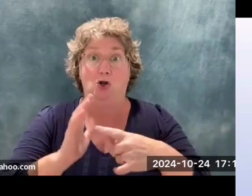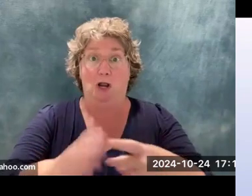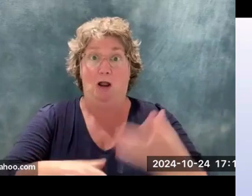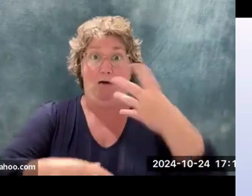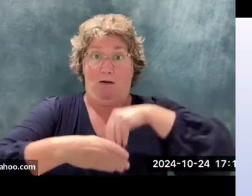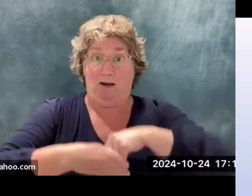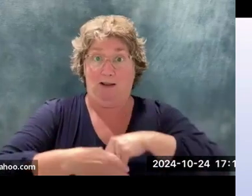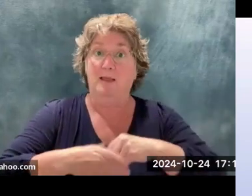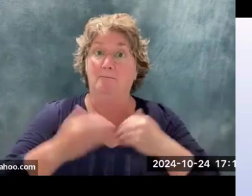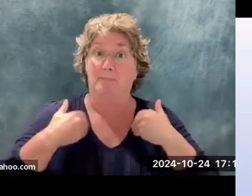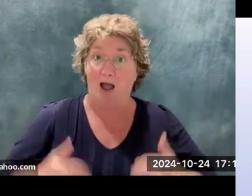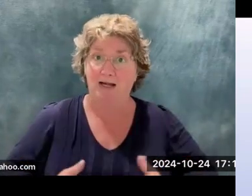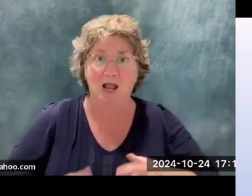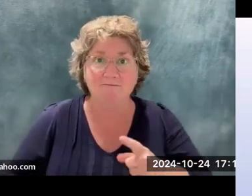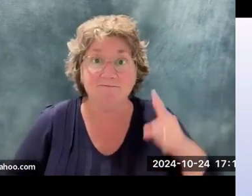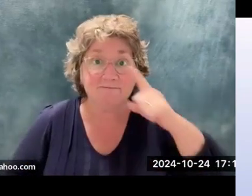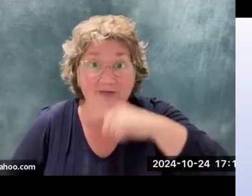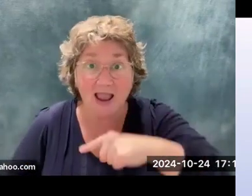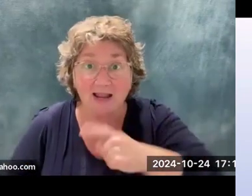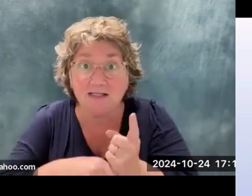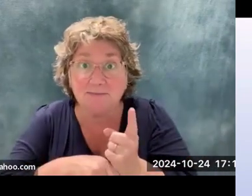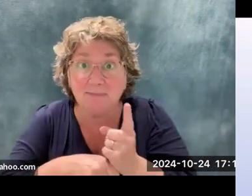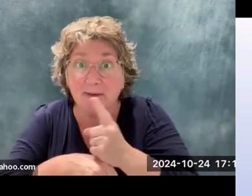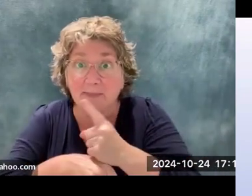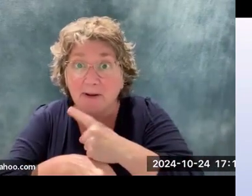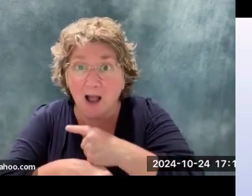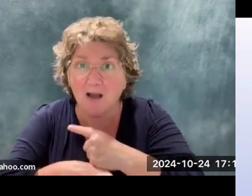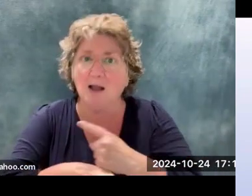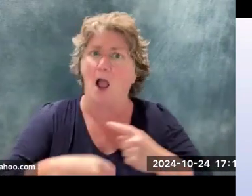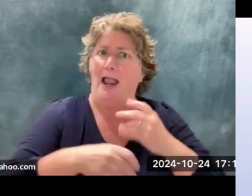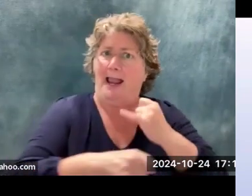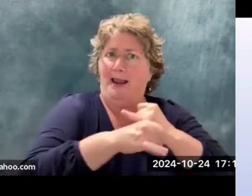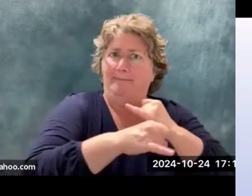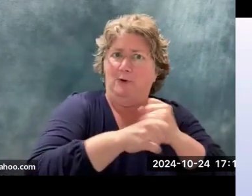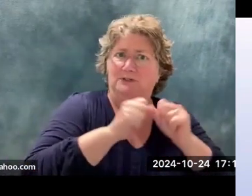And because our immune systems immediately recognize the protein doesn't belong. We've,